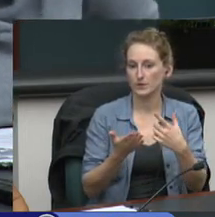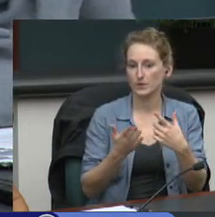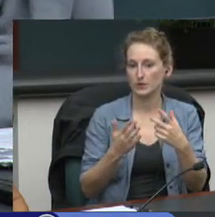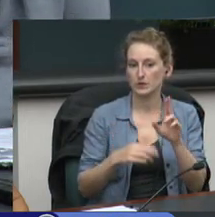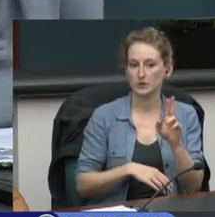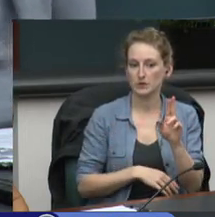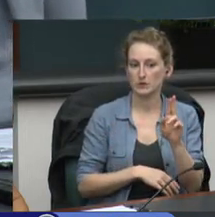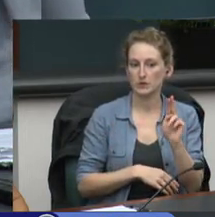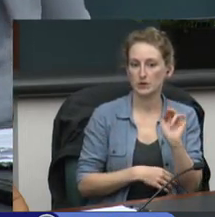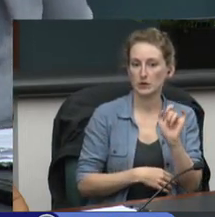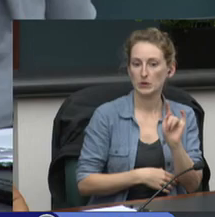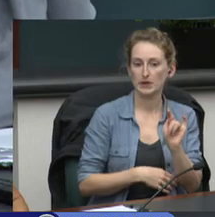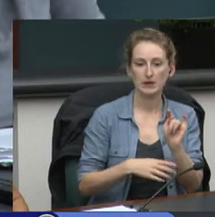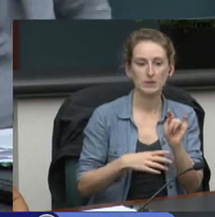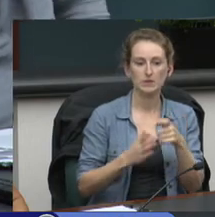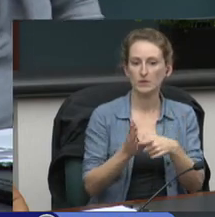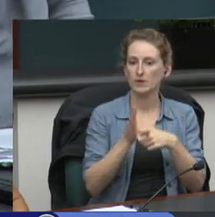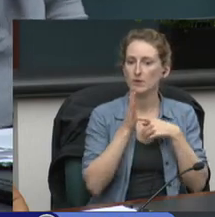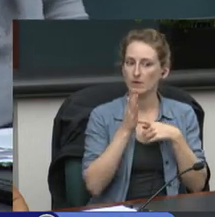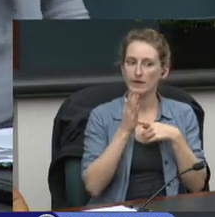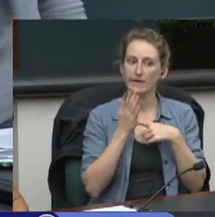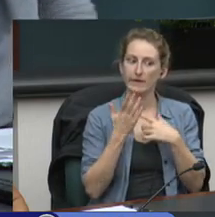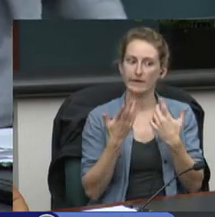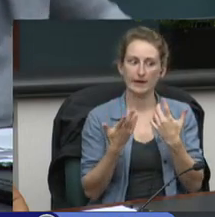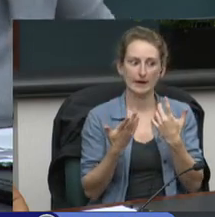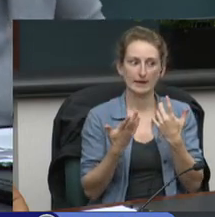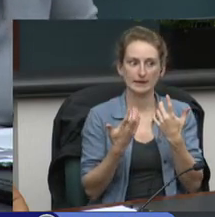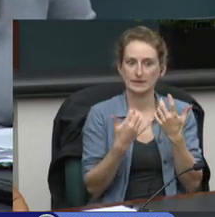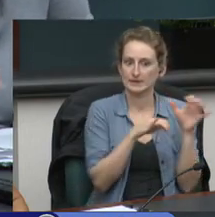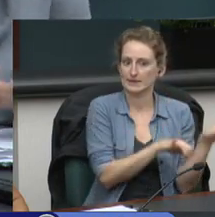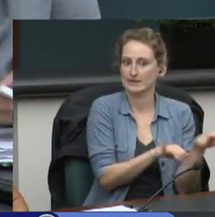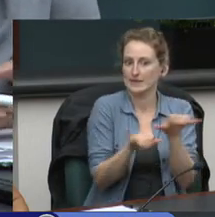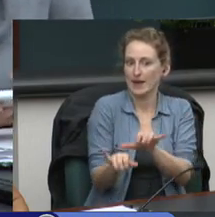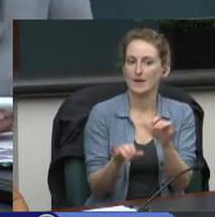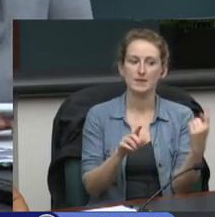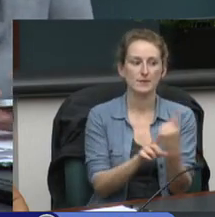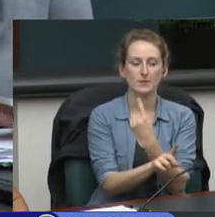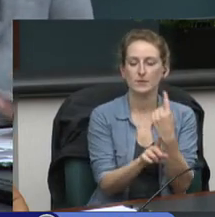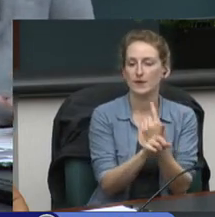units so they have to you know match the same type of amenities they have to look